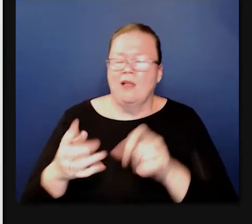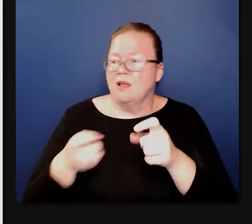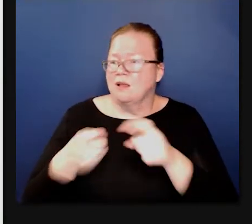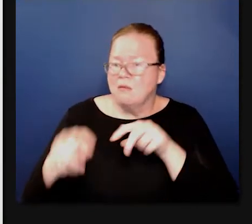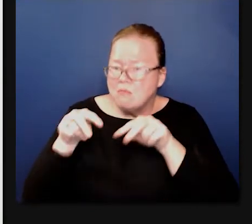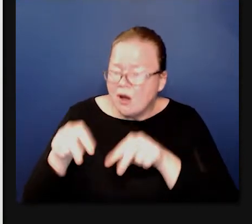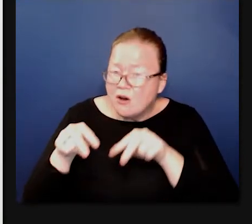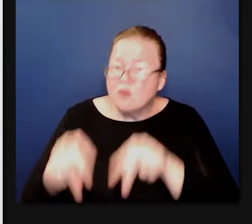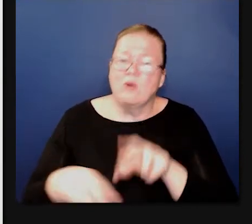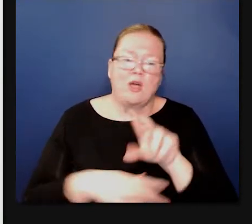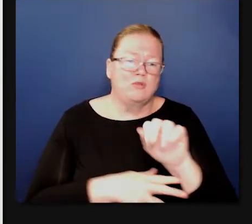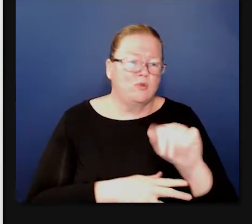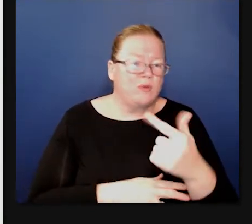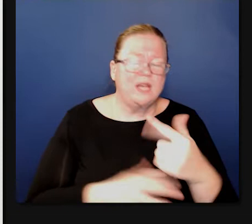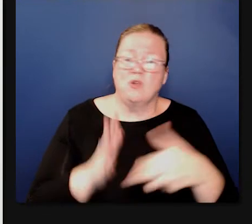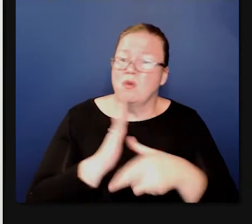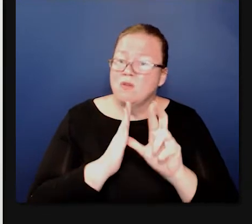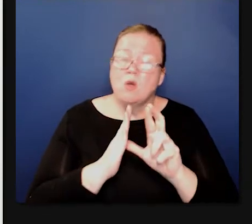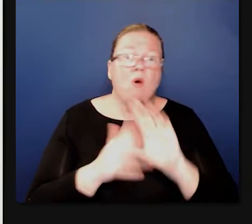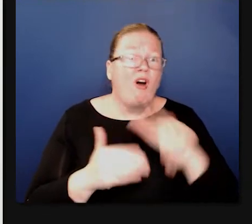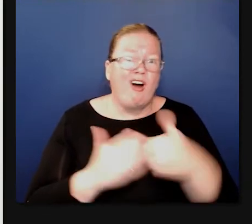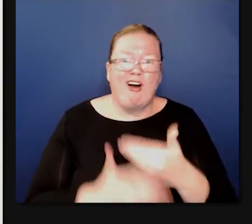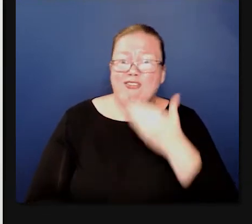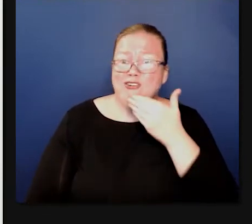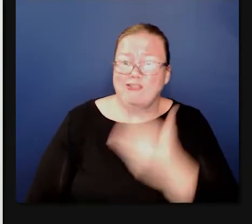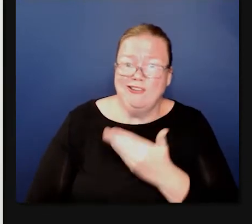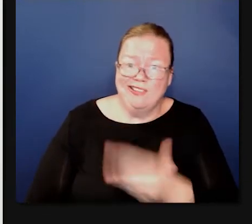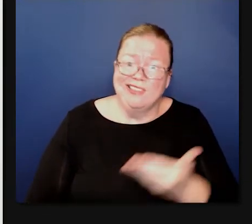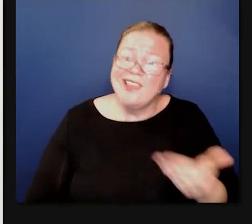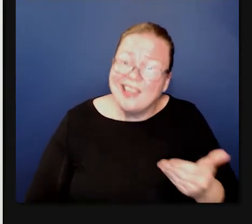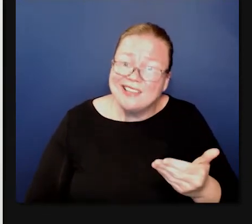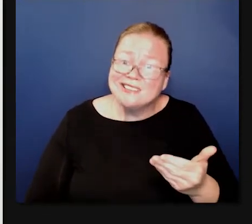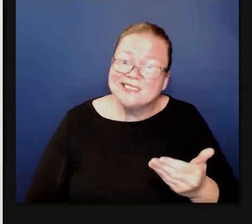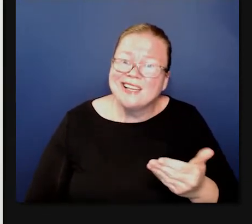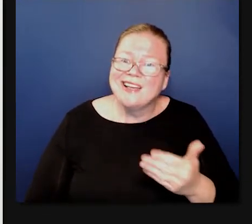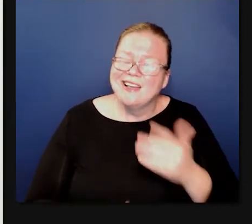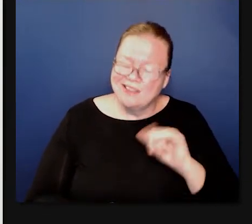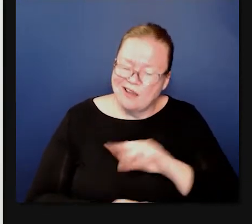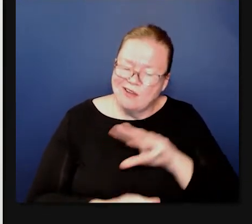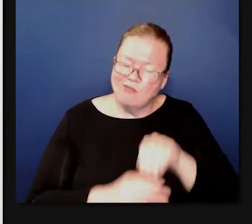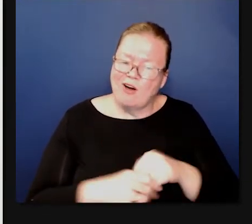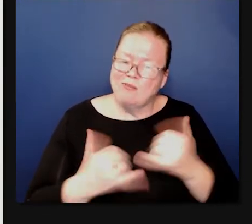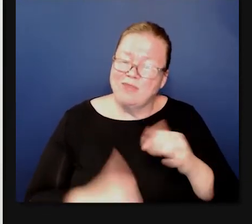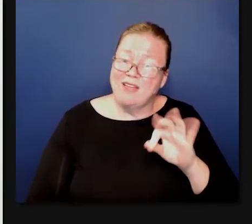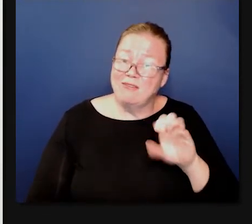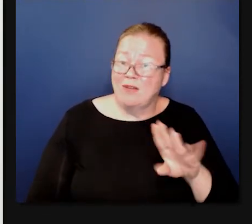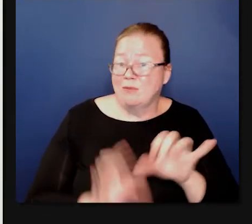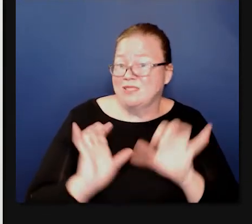moderation and ratings and reviews, you also get all the goodness of just being part of the PlayFab system.